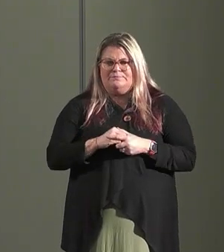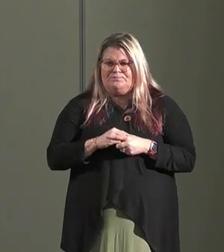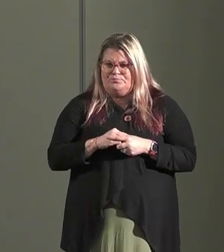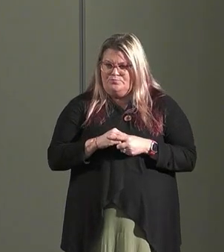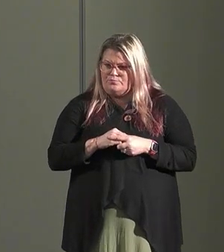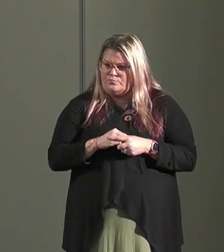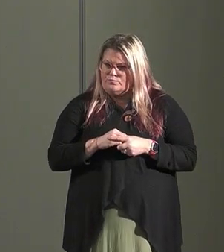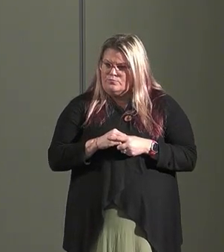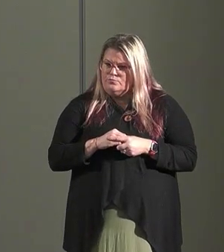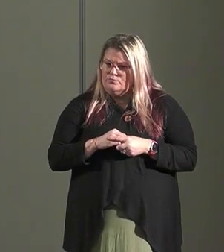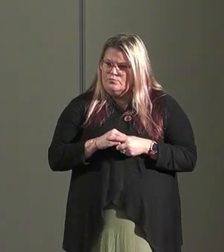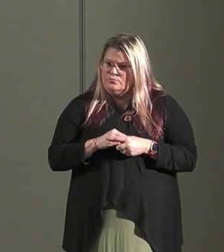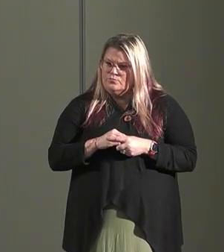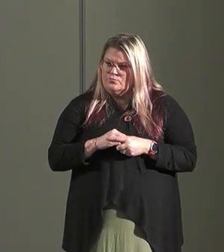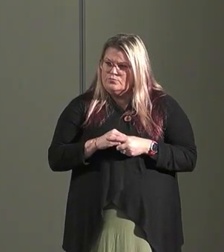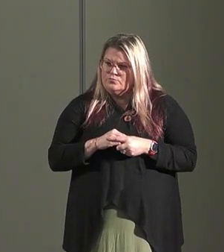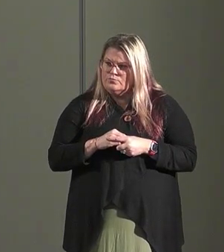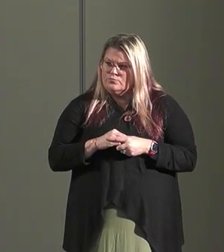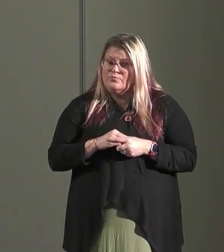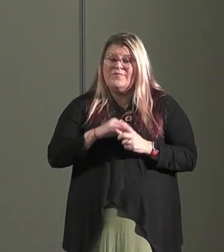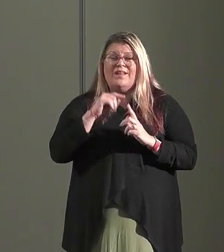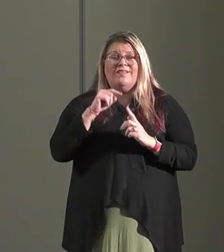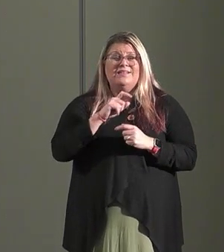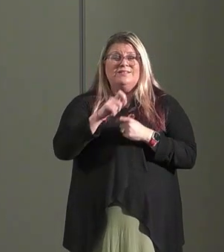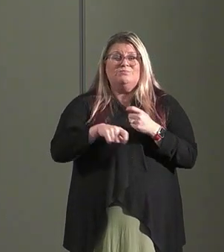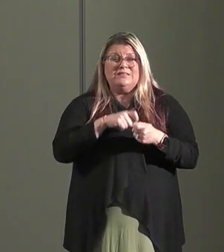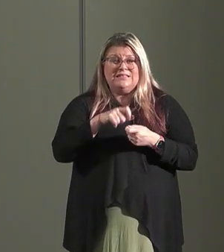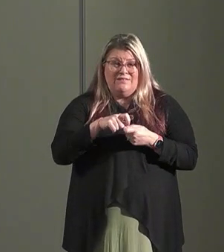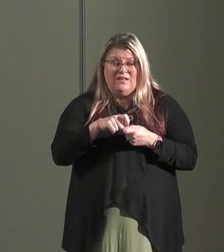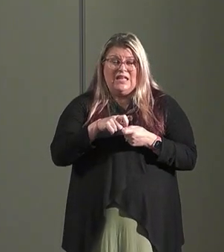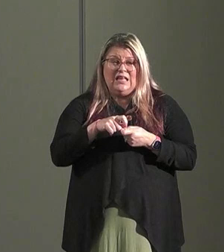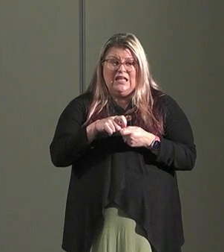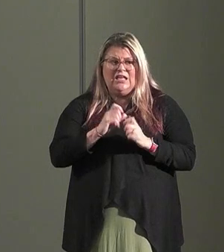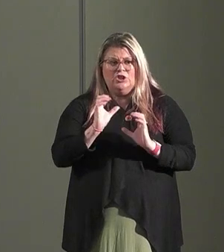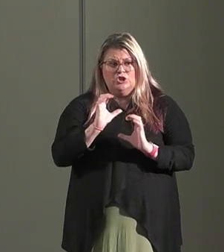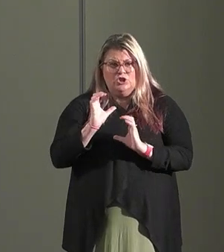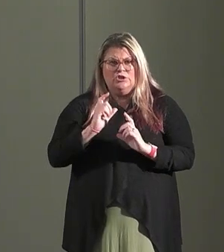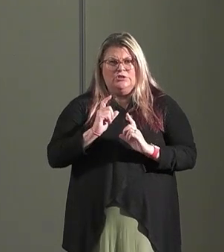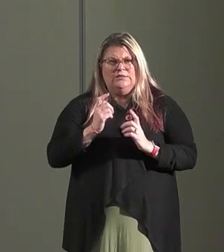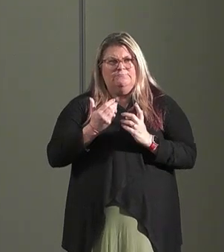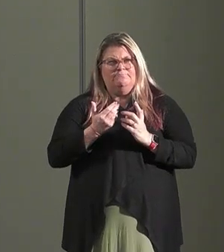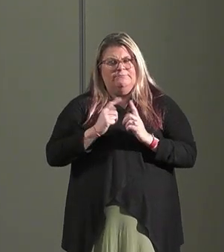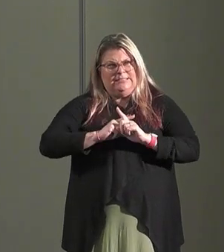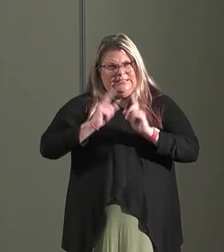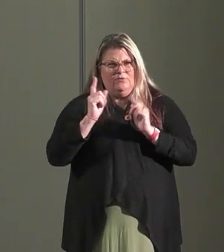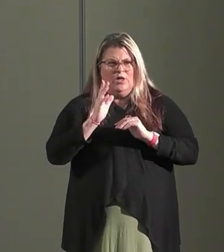And this specific research is separate and in different from the WebAIM screen